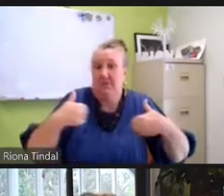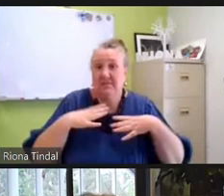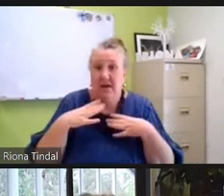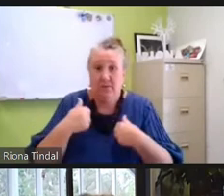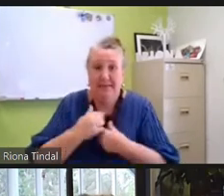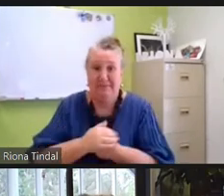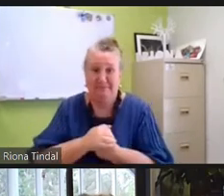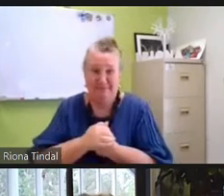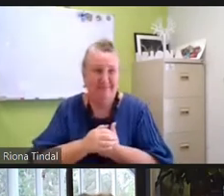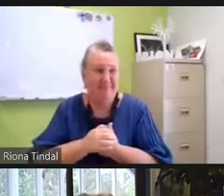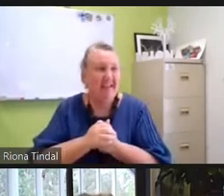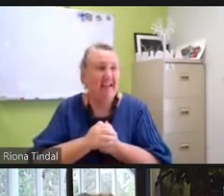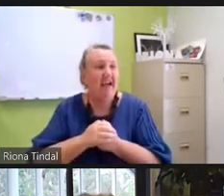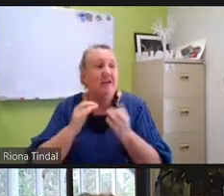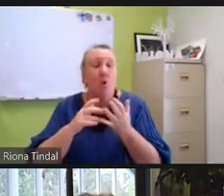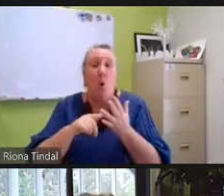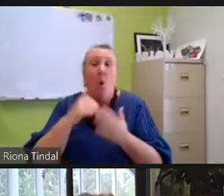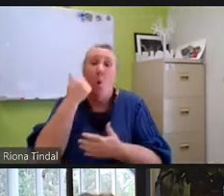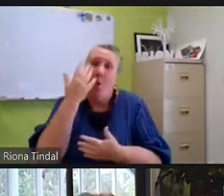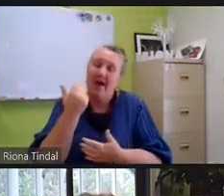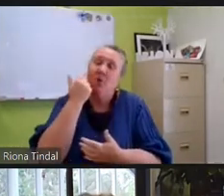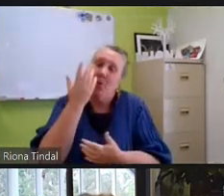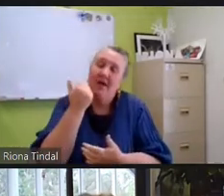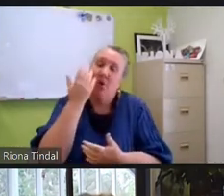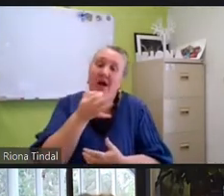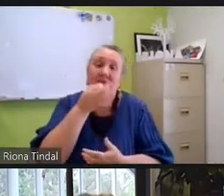I'm always happy to share my NDIS funds and make that a part of that process to secure